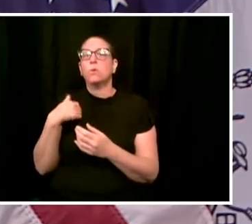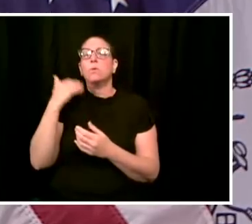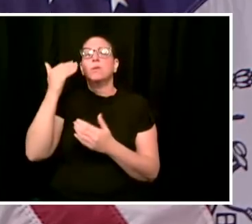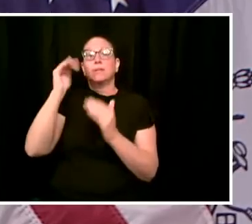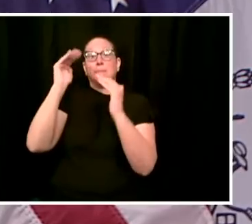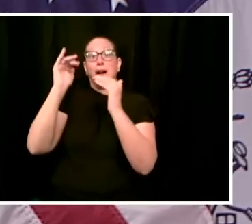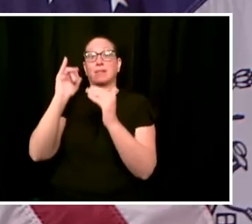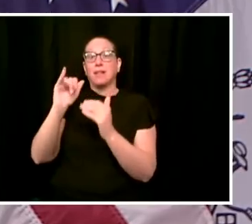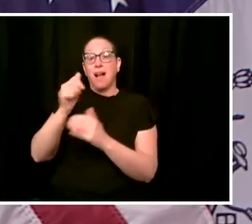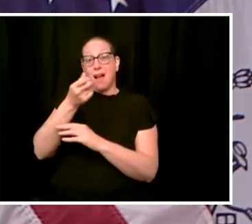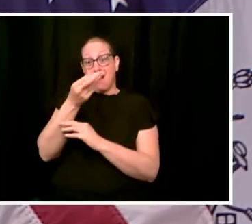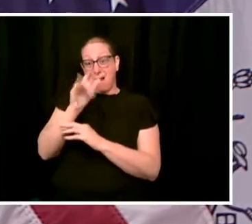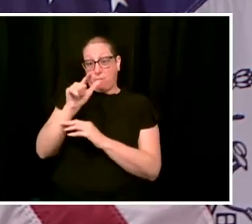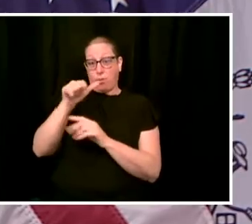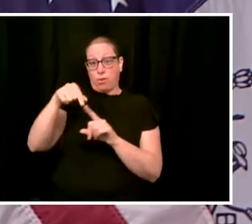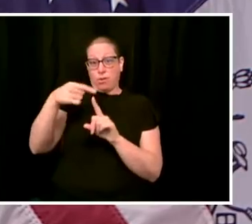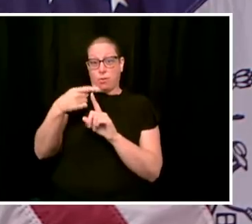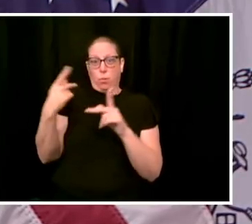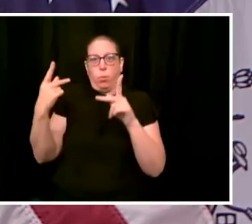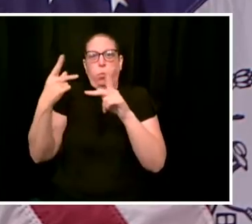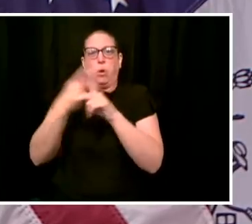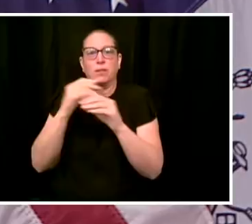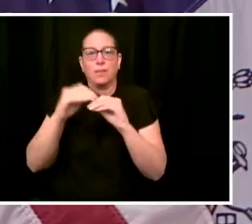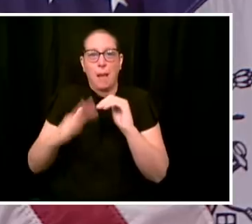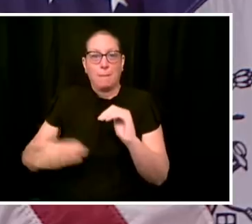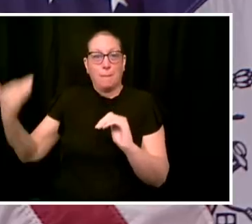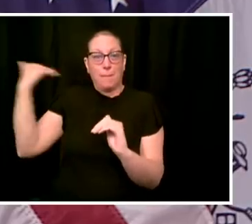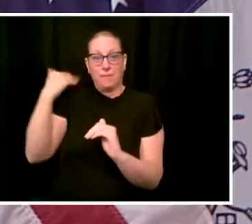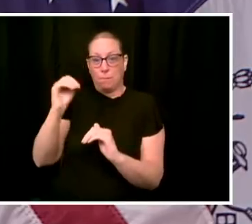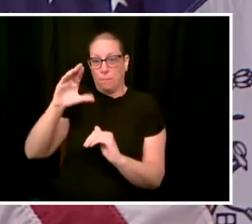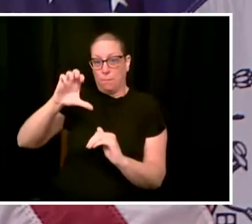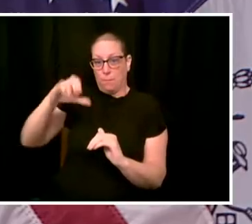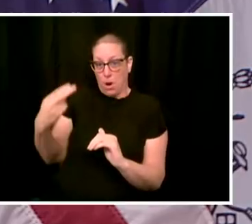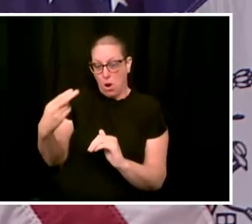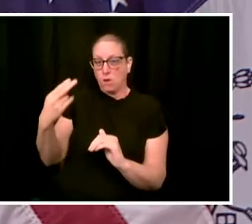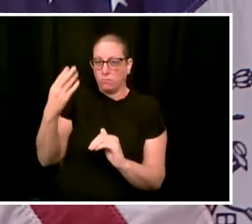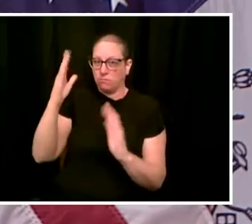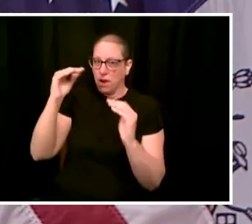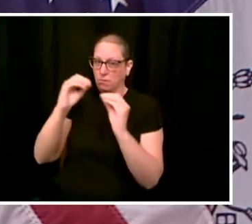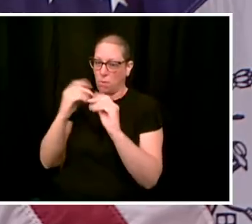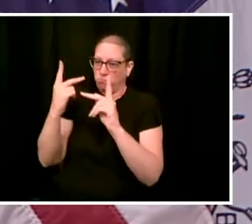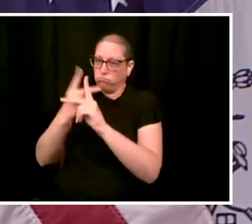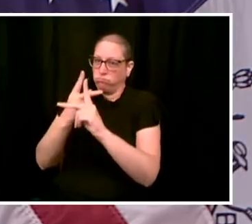THROUGH MUCH, MUCH MORE. ANDEV ERHIYTNG WAS ABOUT PROTECTING THE